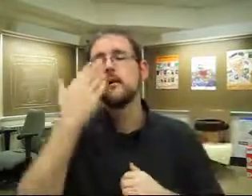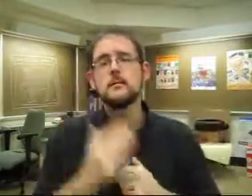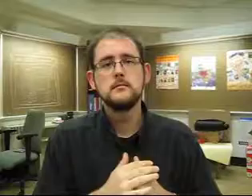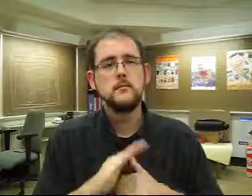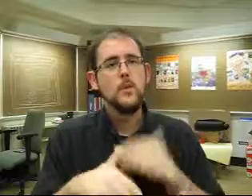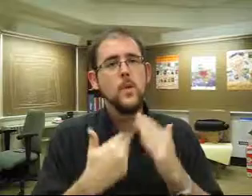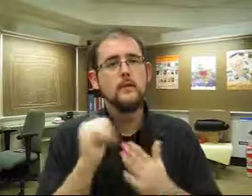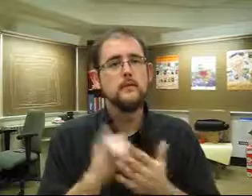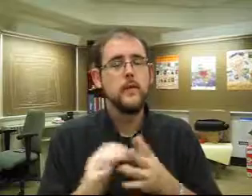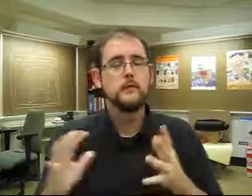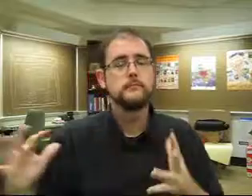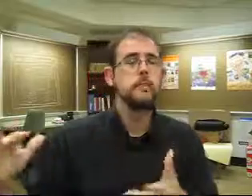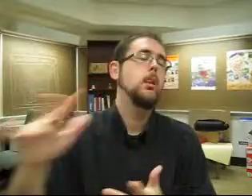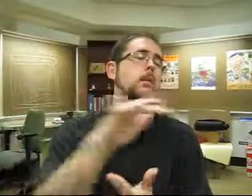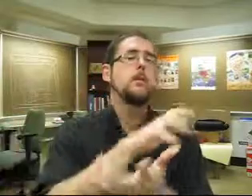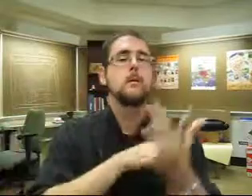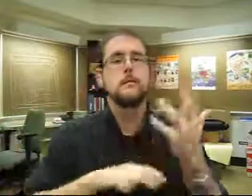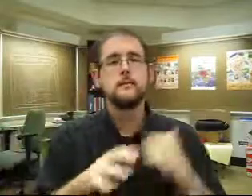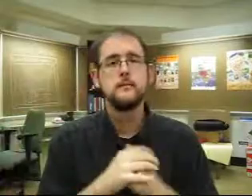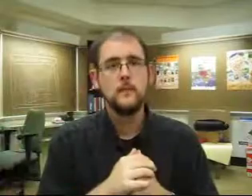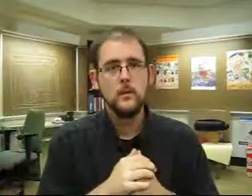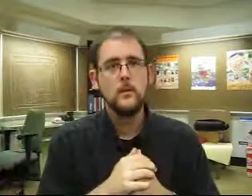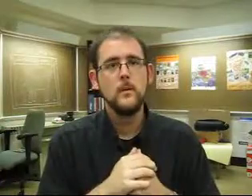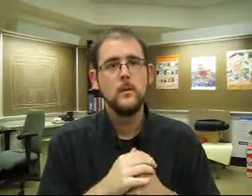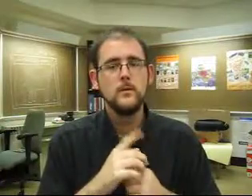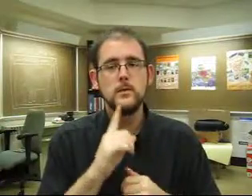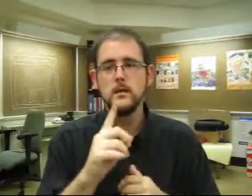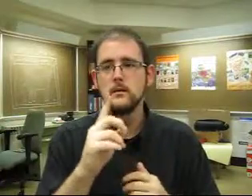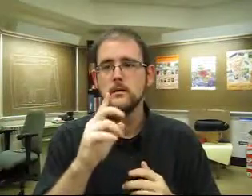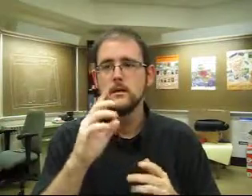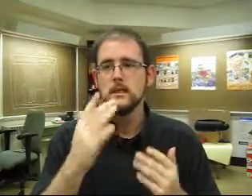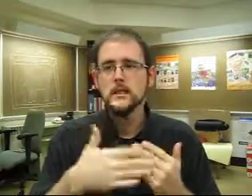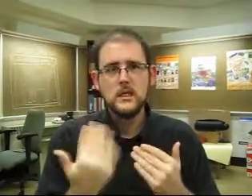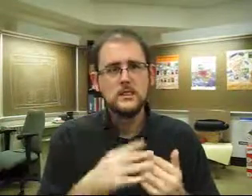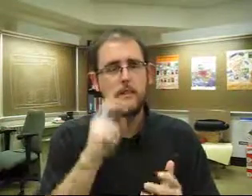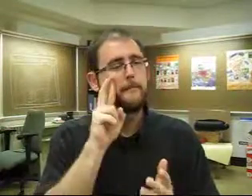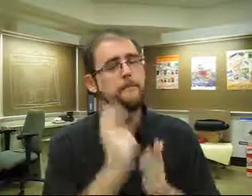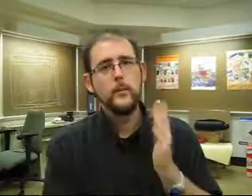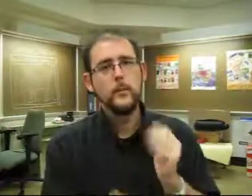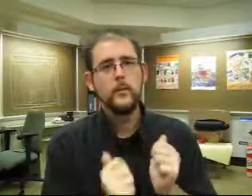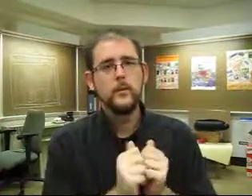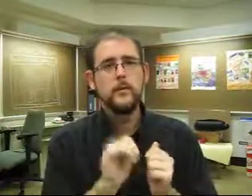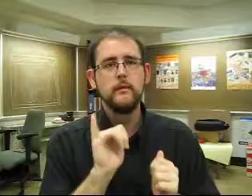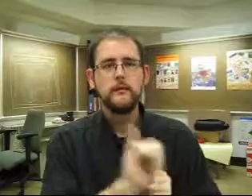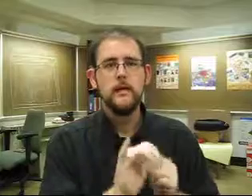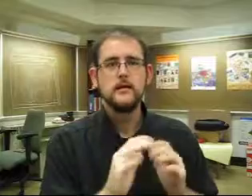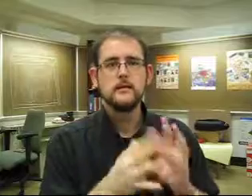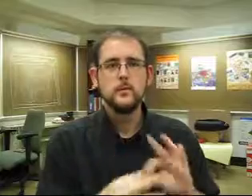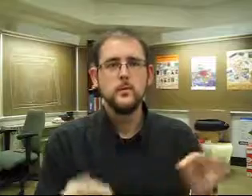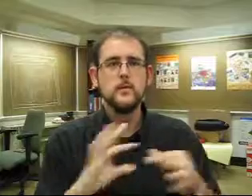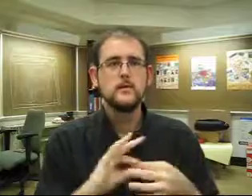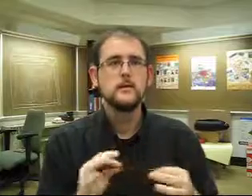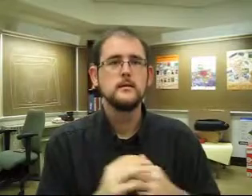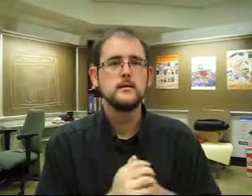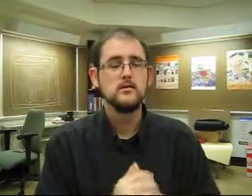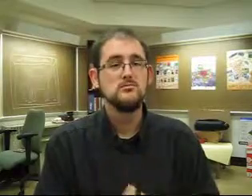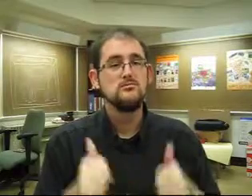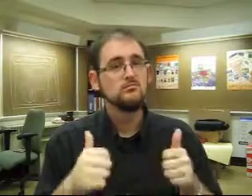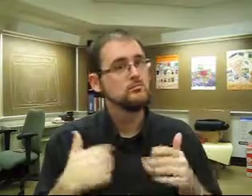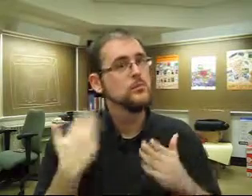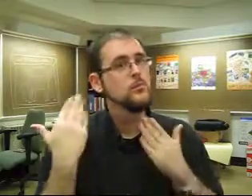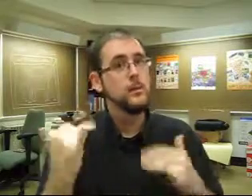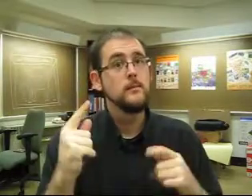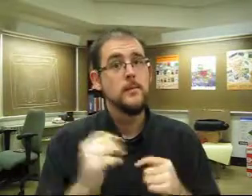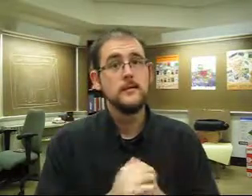smells, all those senses are mixed together and it really brings you into the story.